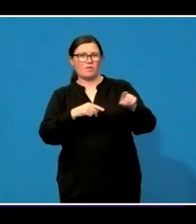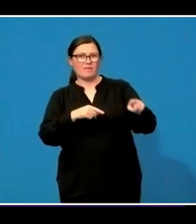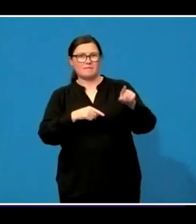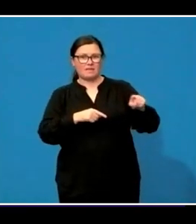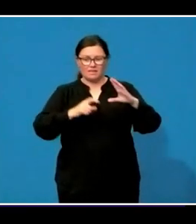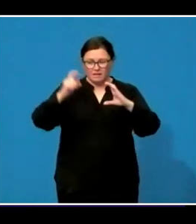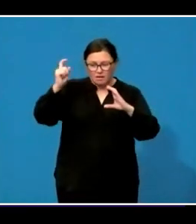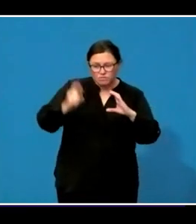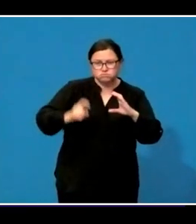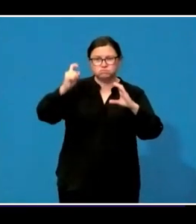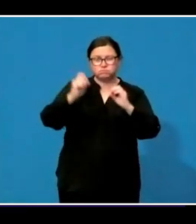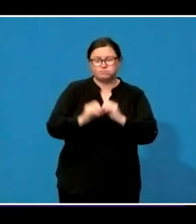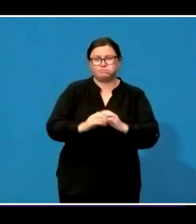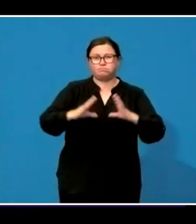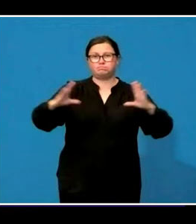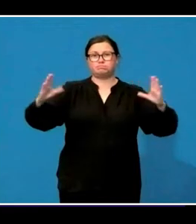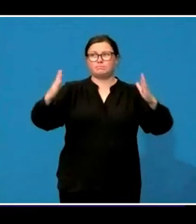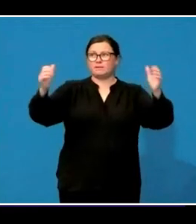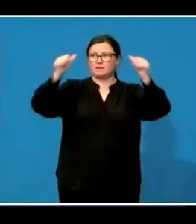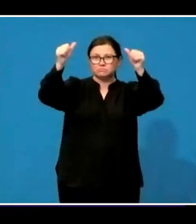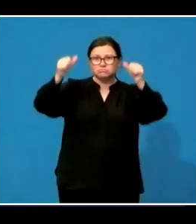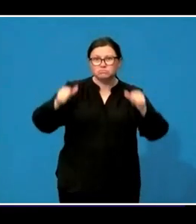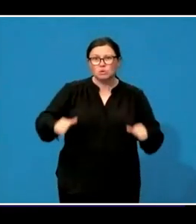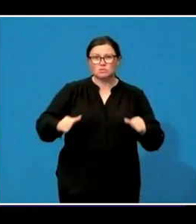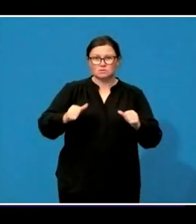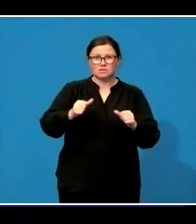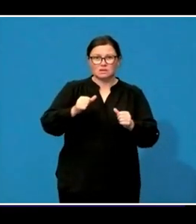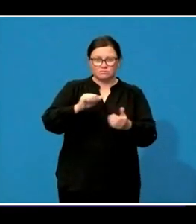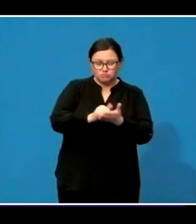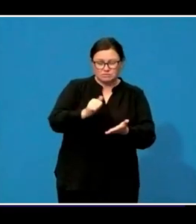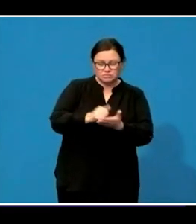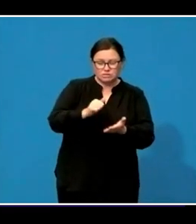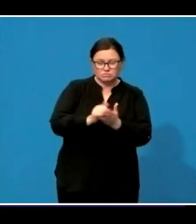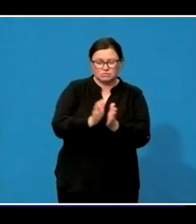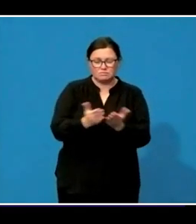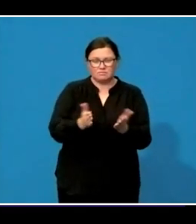their pamphlets selling the wares of the NDIA and how it could make a difference in people's lives.